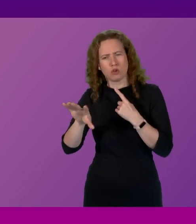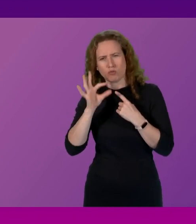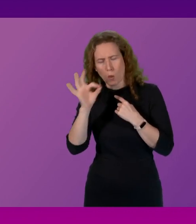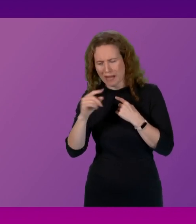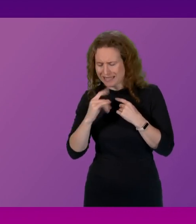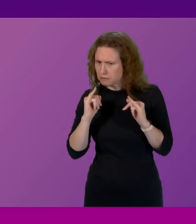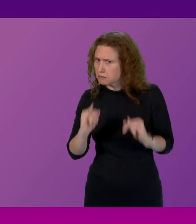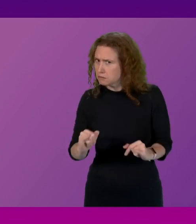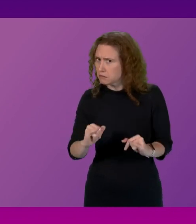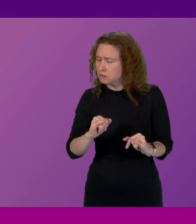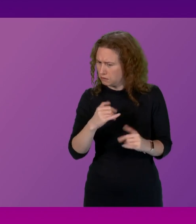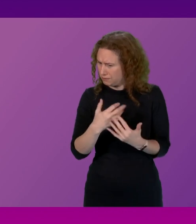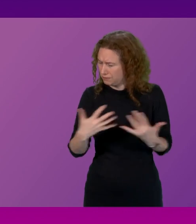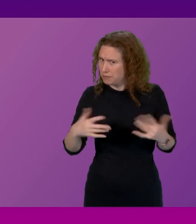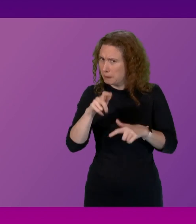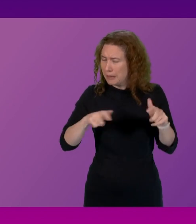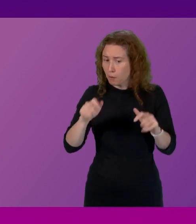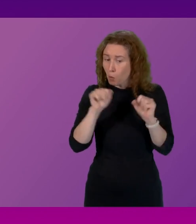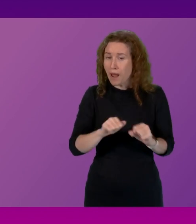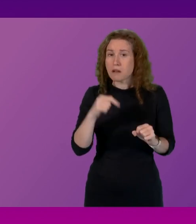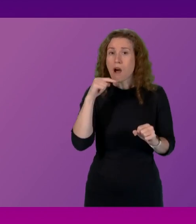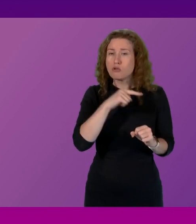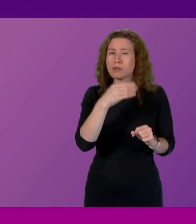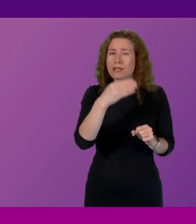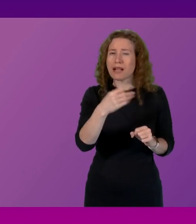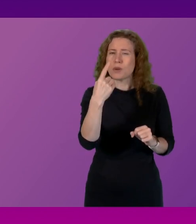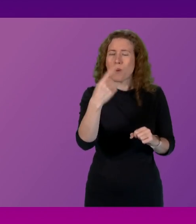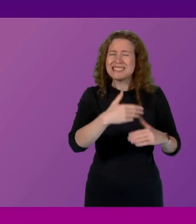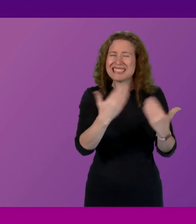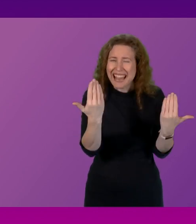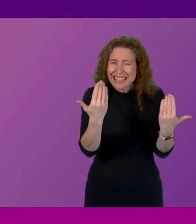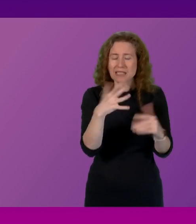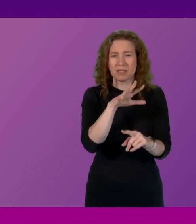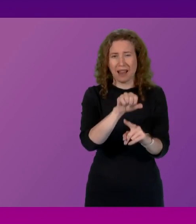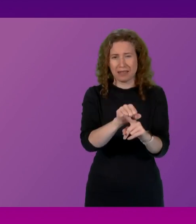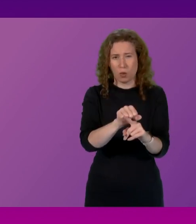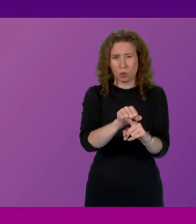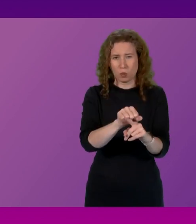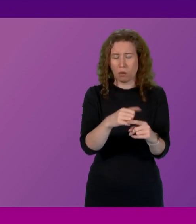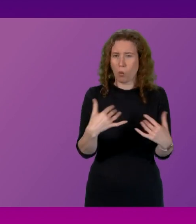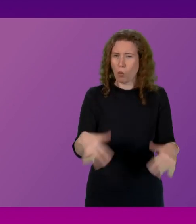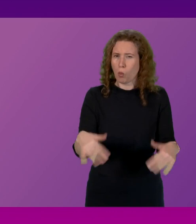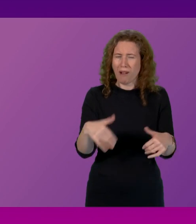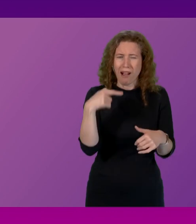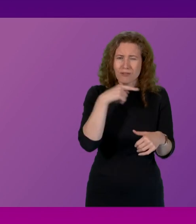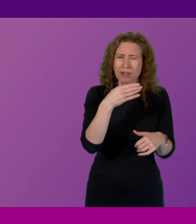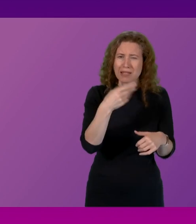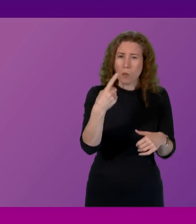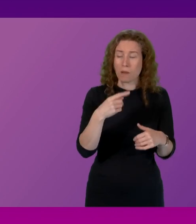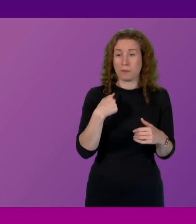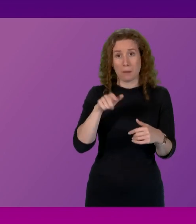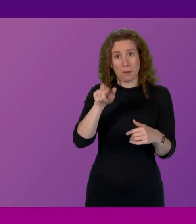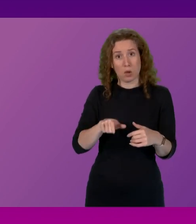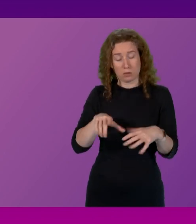Some cancer patients have waited 191 days for diagnosis and treatment; a cervical cancer